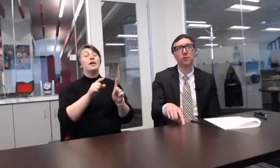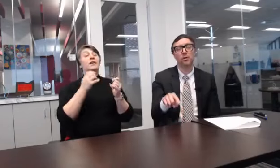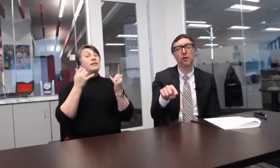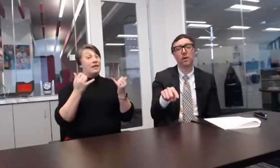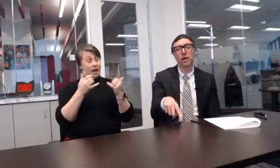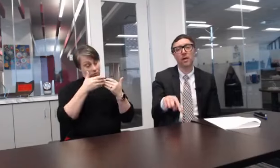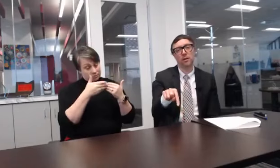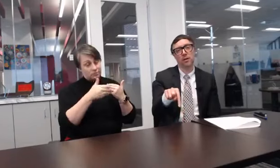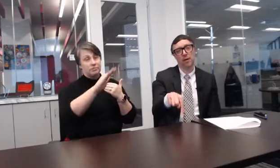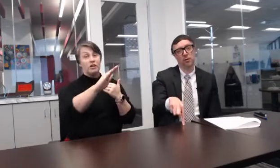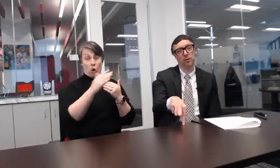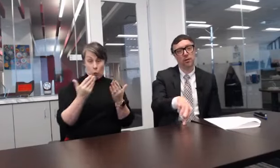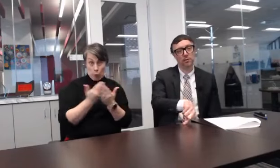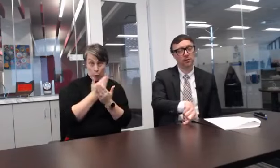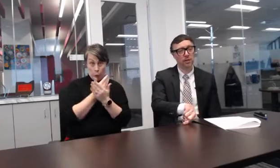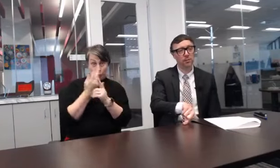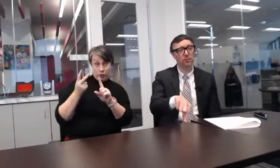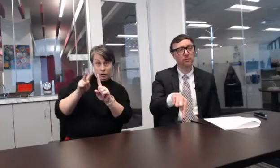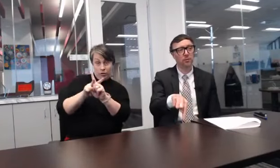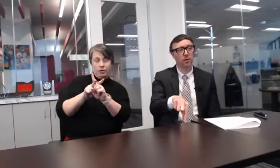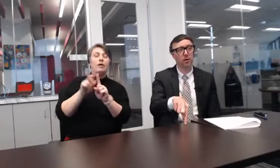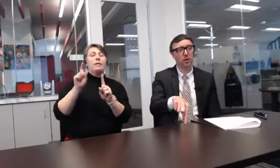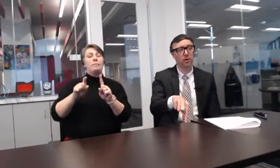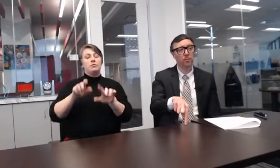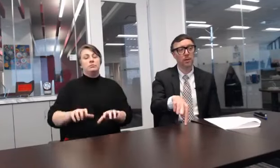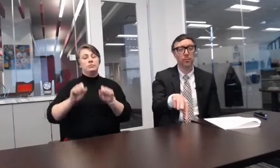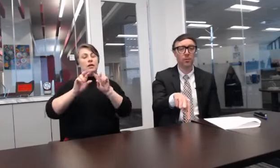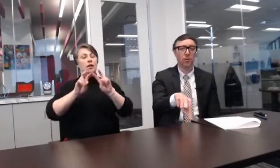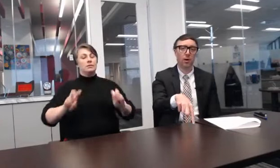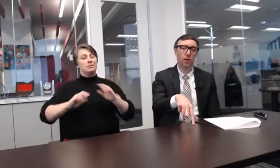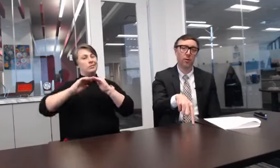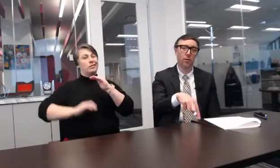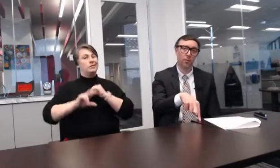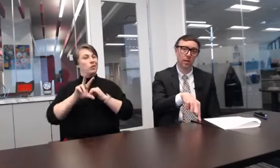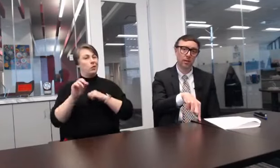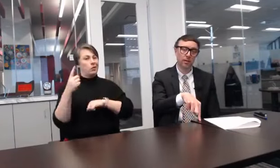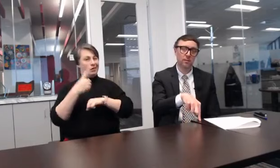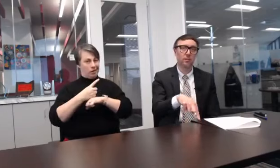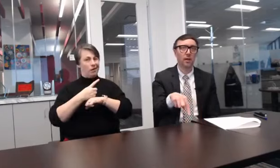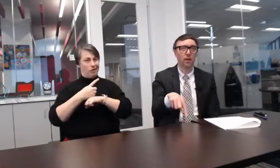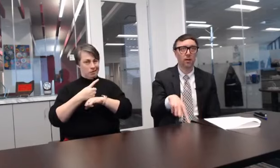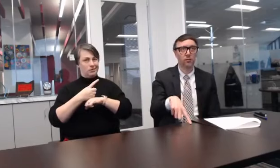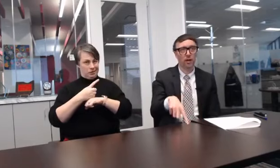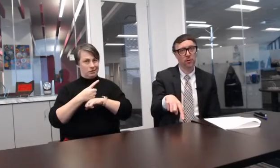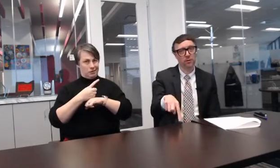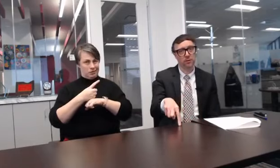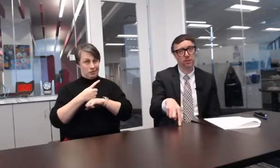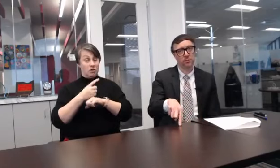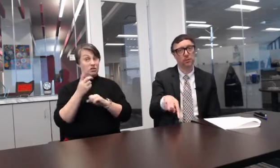So again, they have to do these assessments for people on the old waiting list and they also have to do assessments